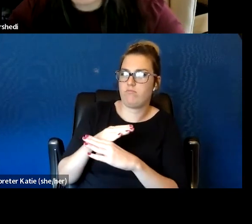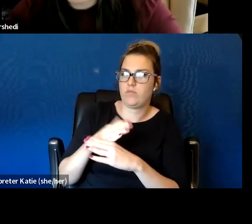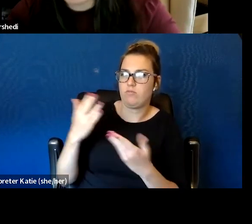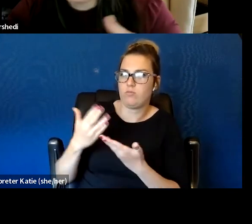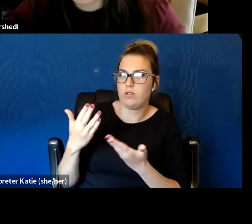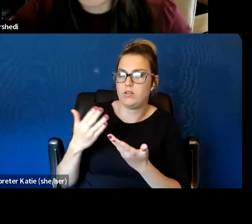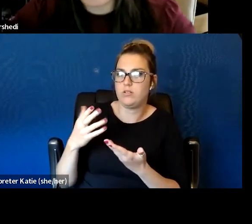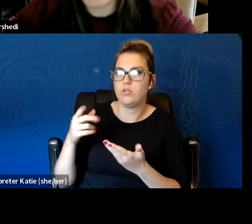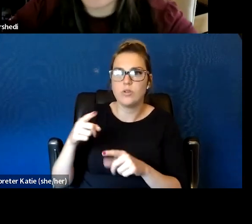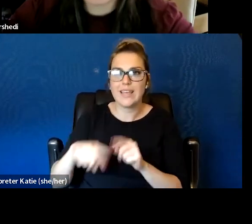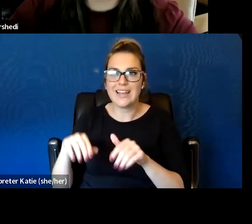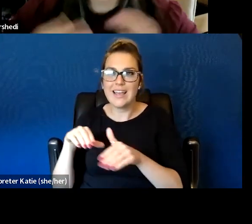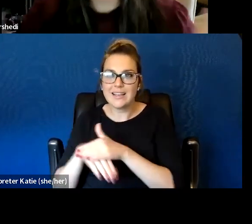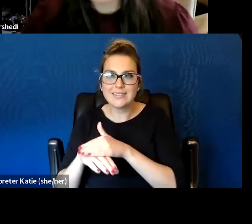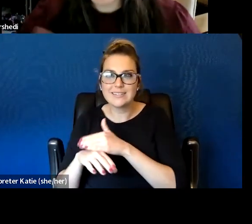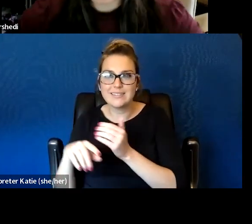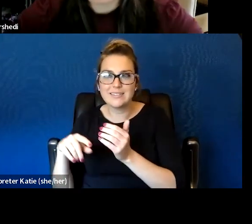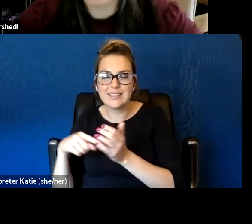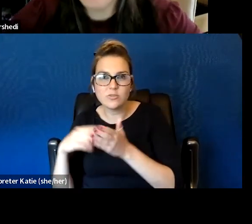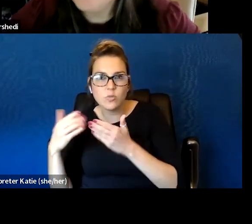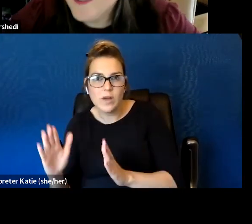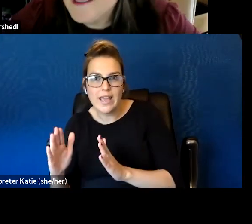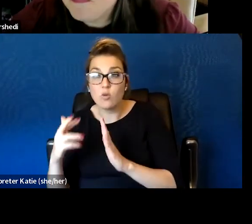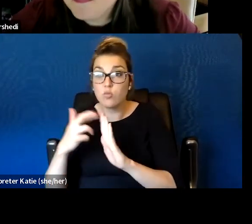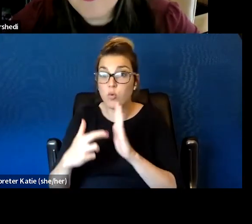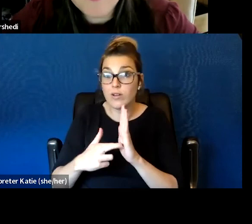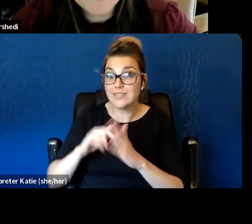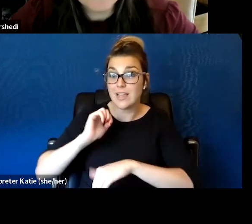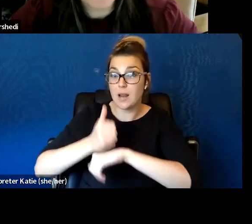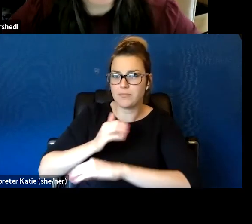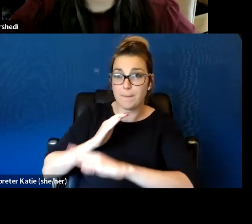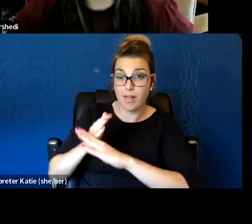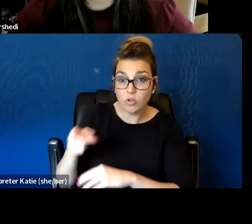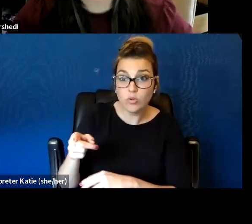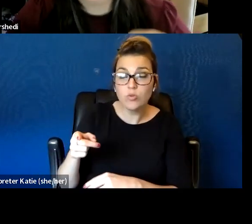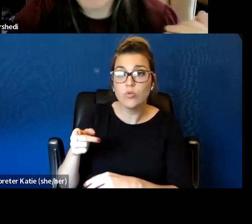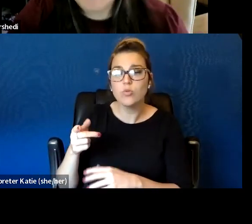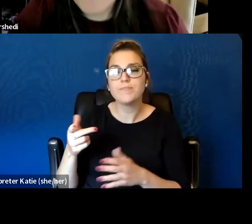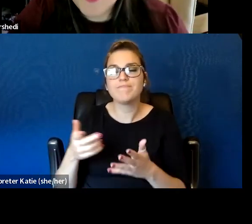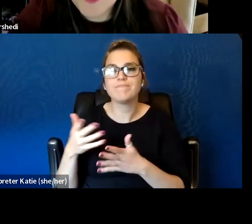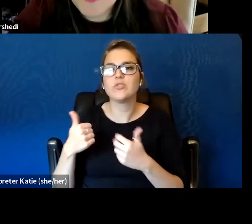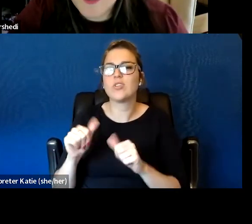or that way or this way, or there are rules in the way, I think trying to ask follow up questions